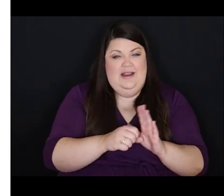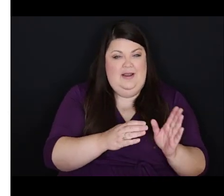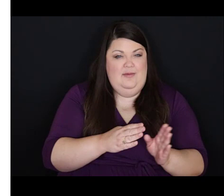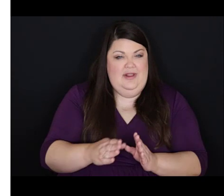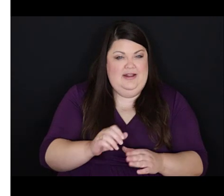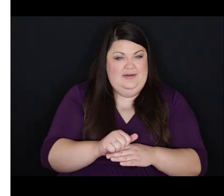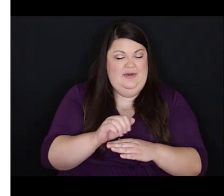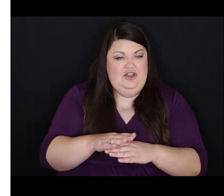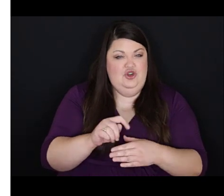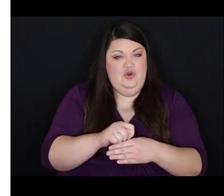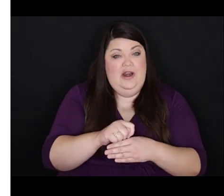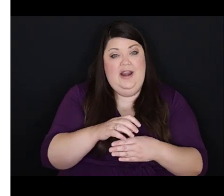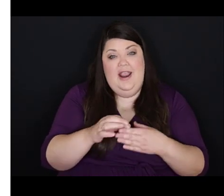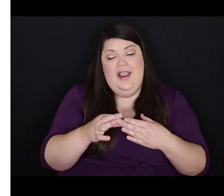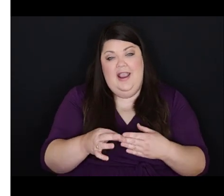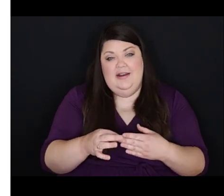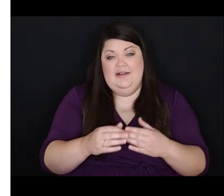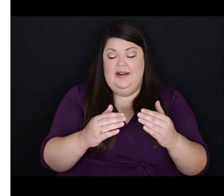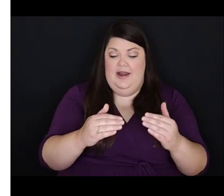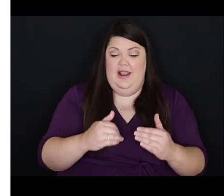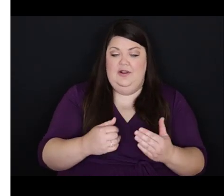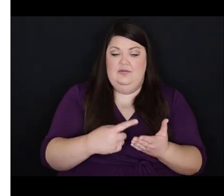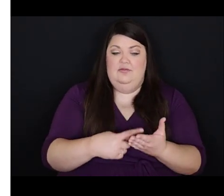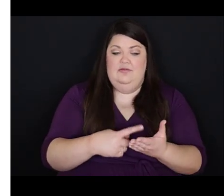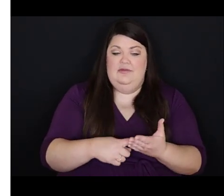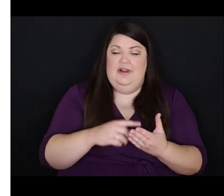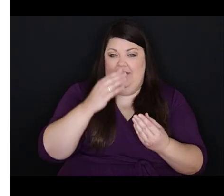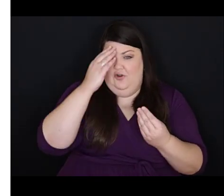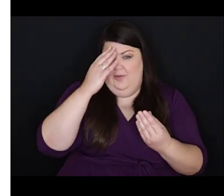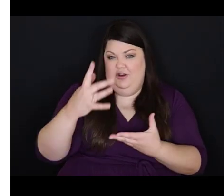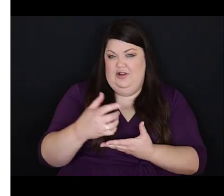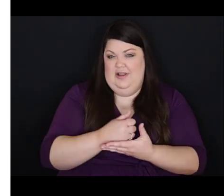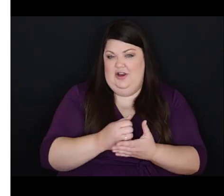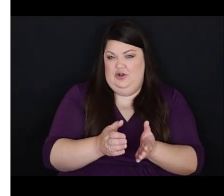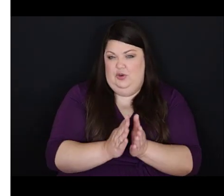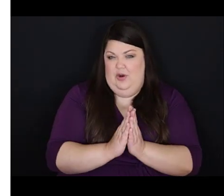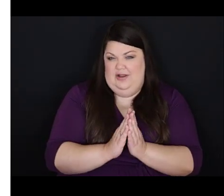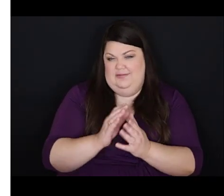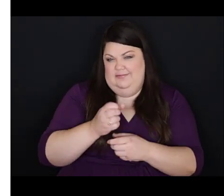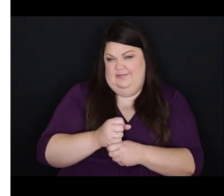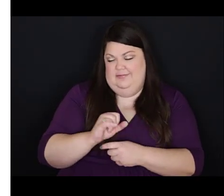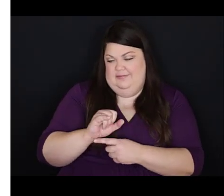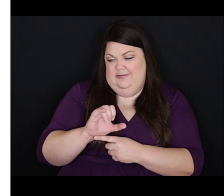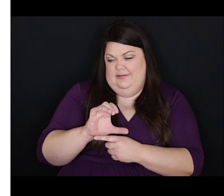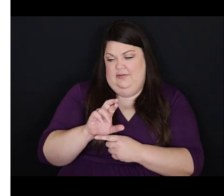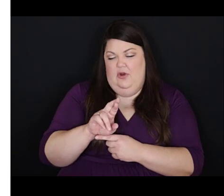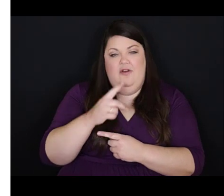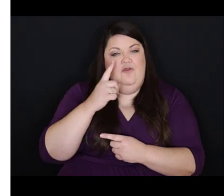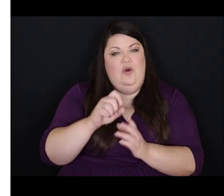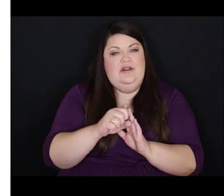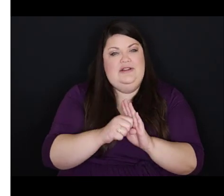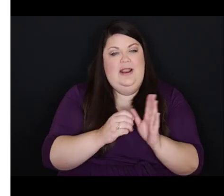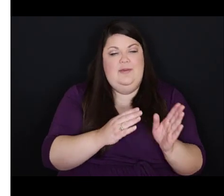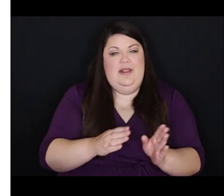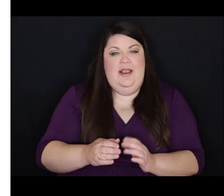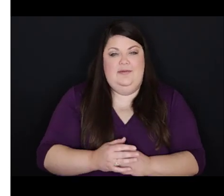next we will discuss the “information collection request” or ICR for the State Plan; followed by